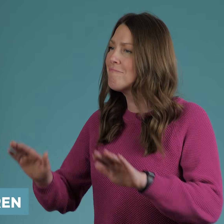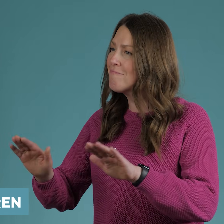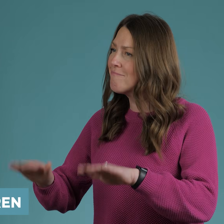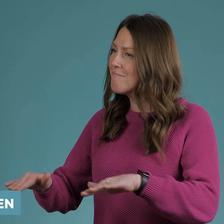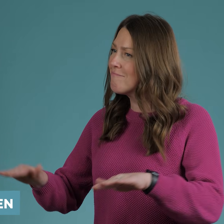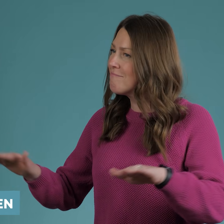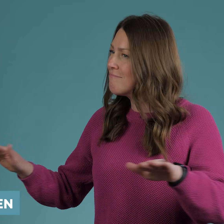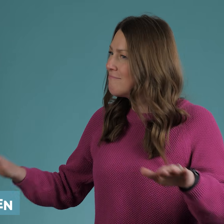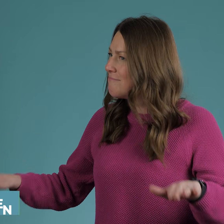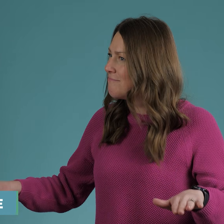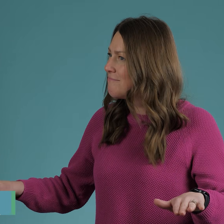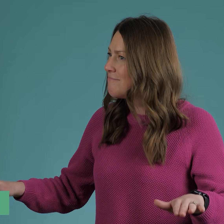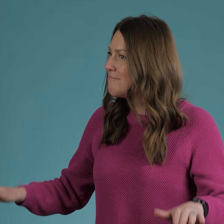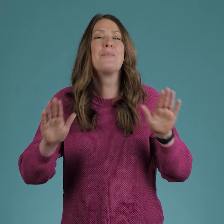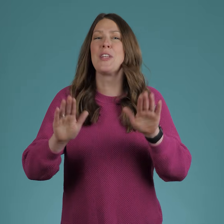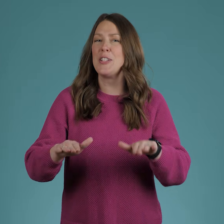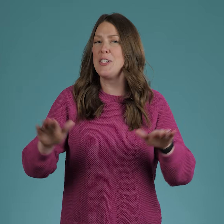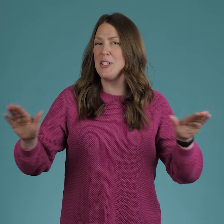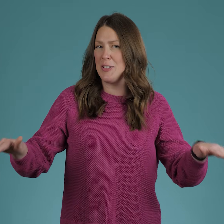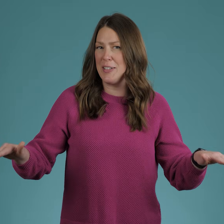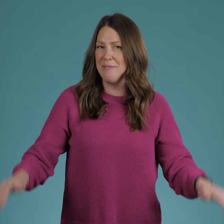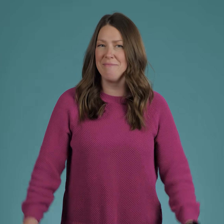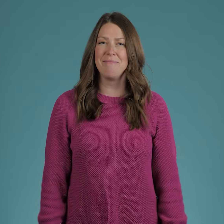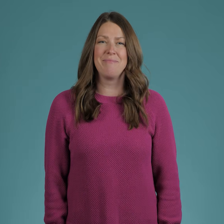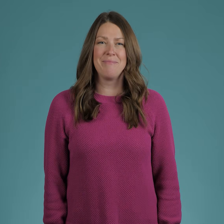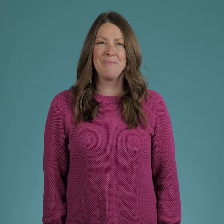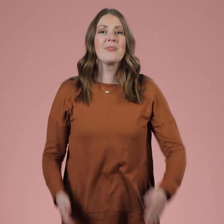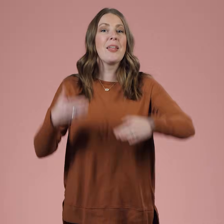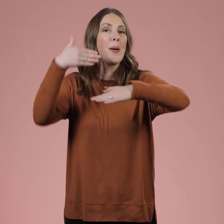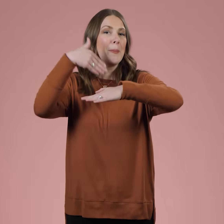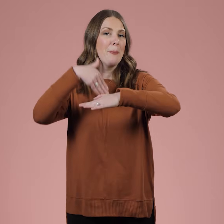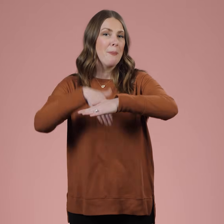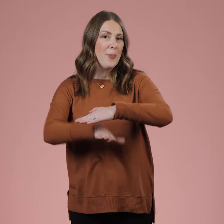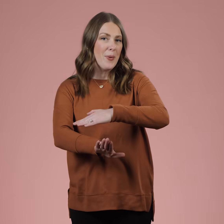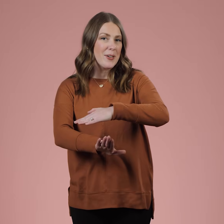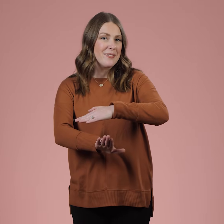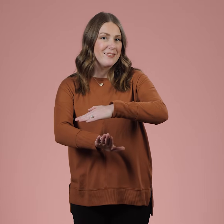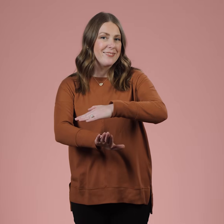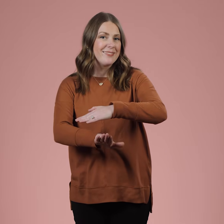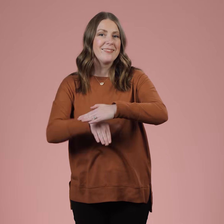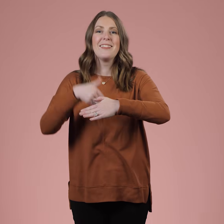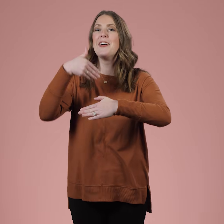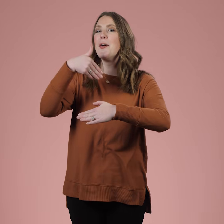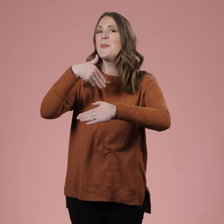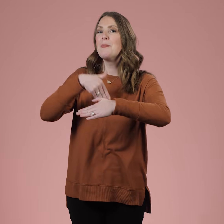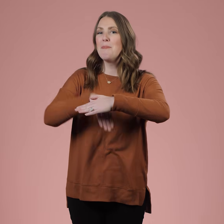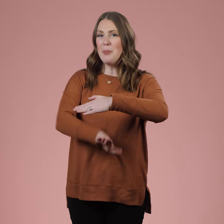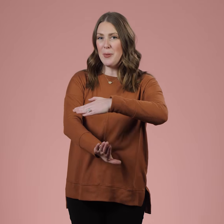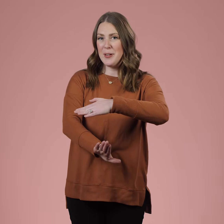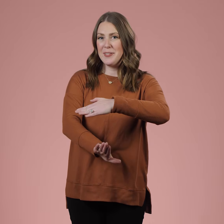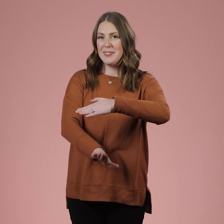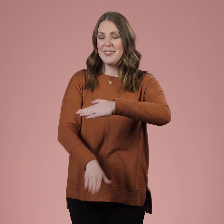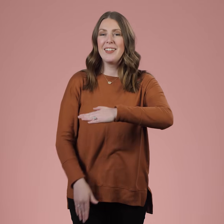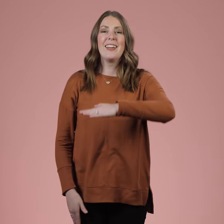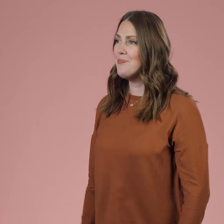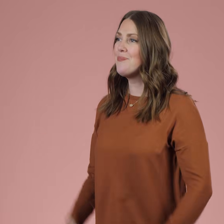You're patting their little heads. Children. Born.